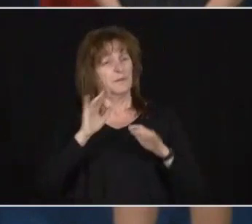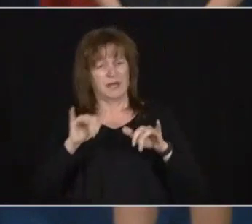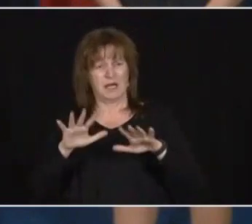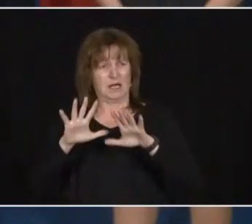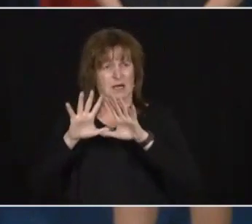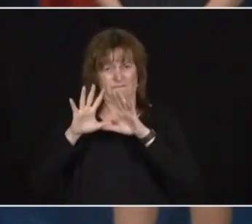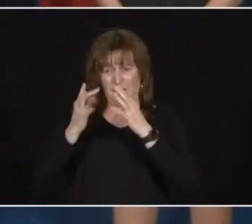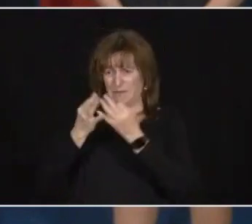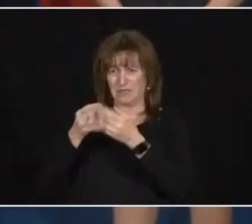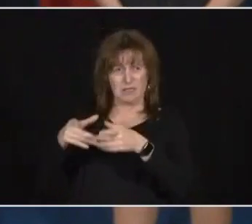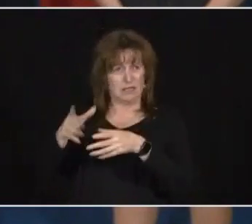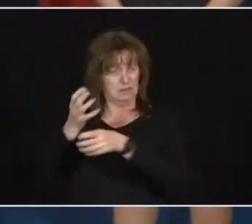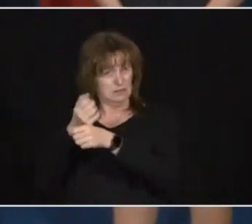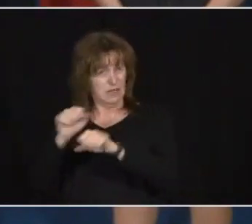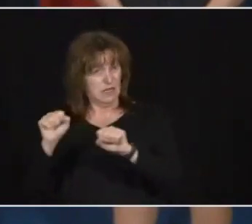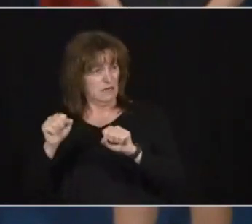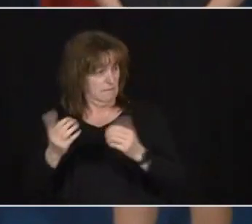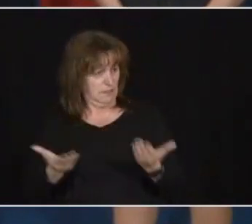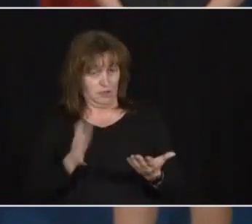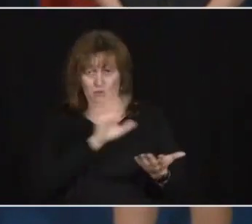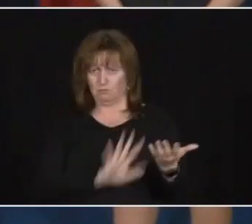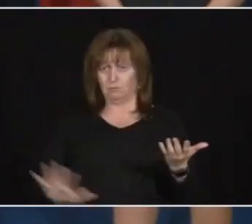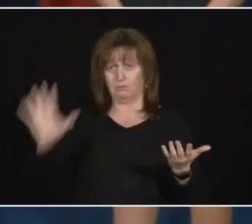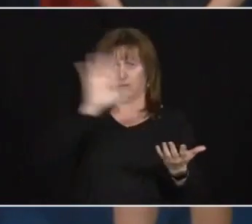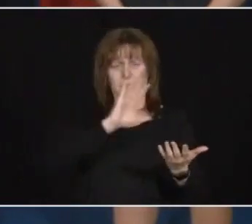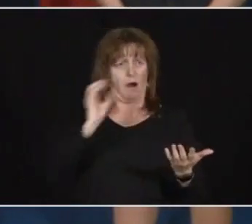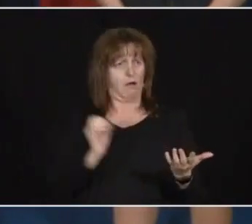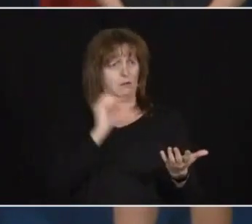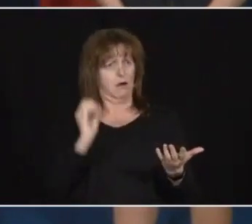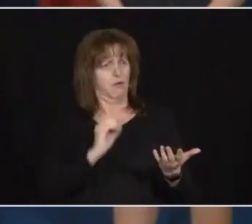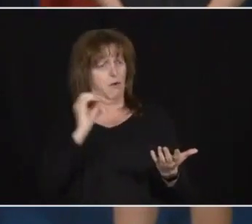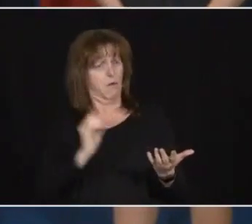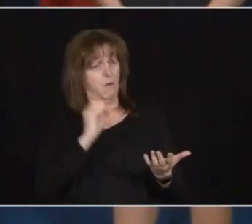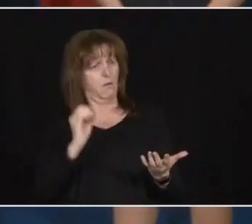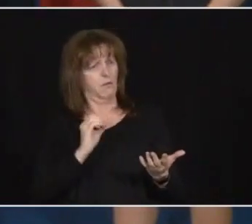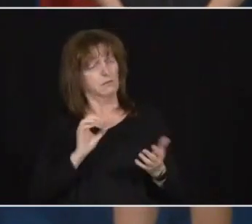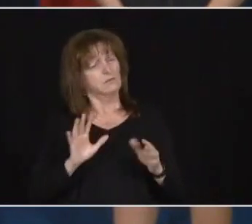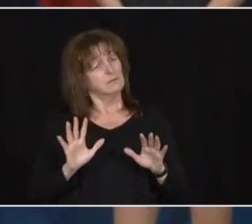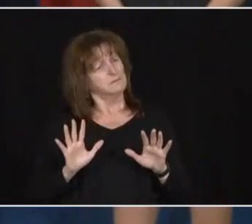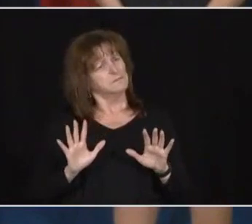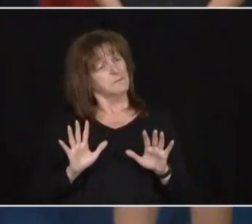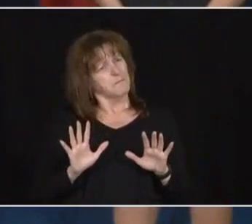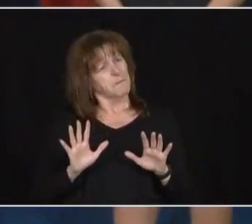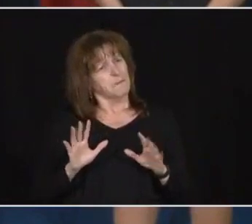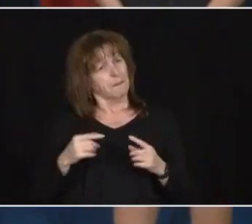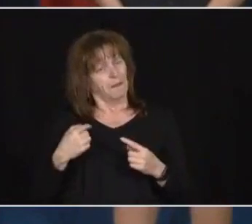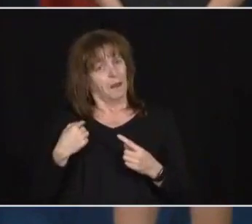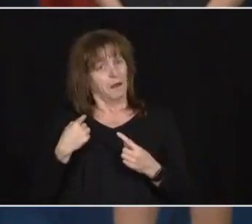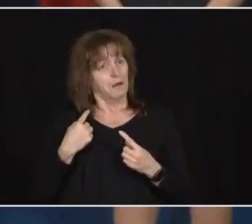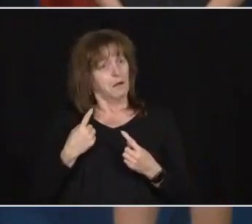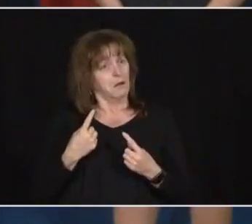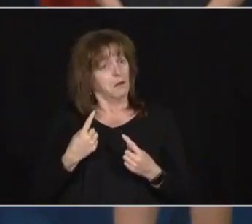The good news is we saw a trend. We saw a trend yesterday. It's a